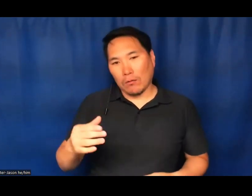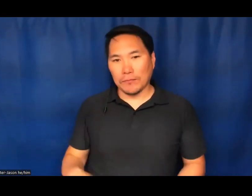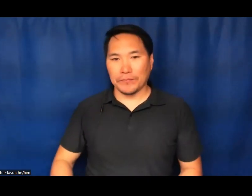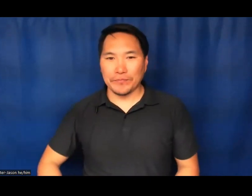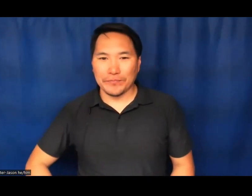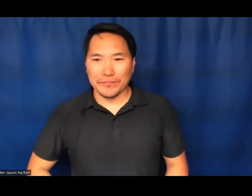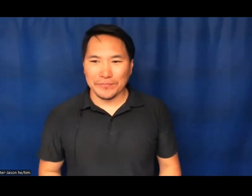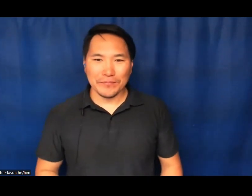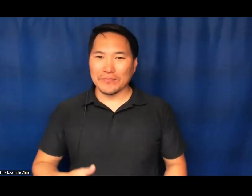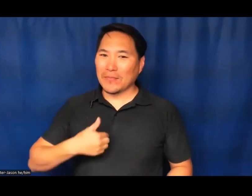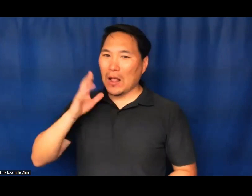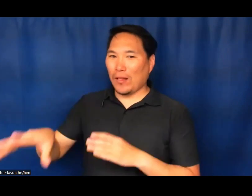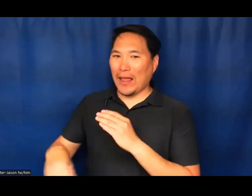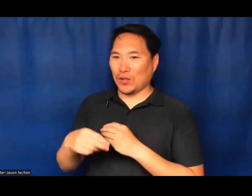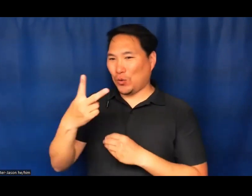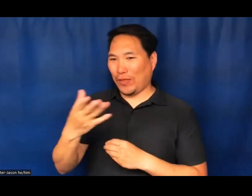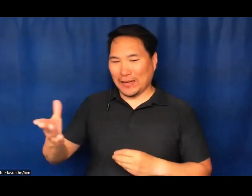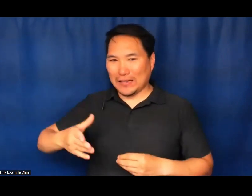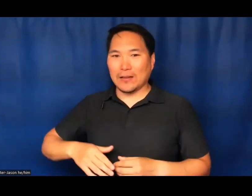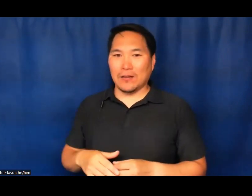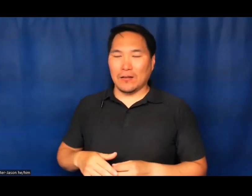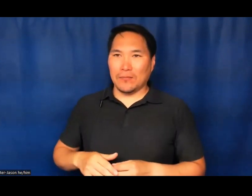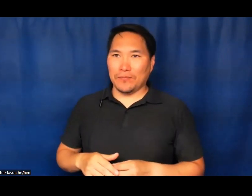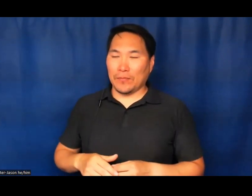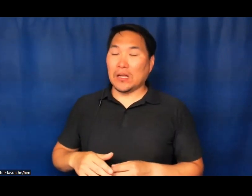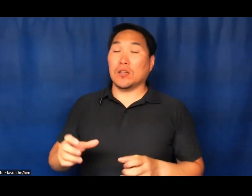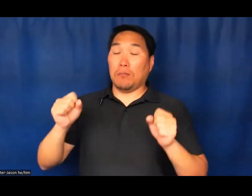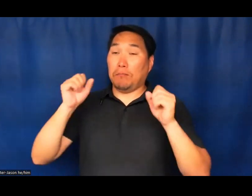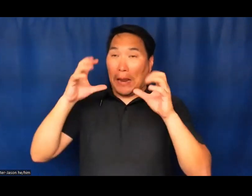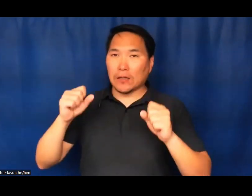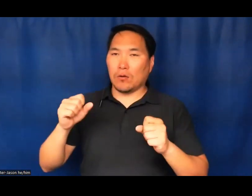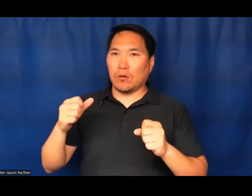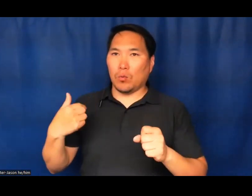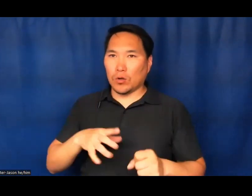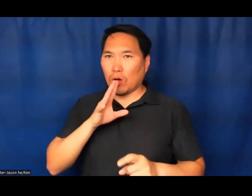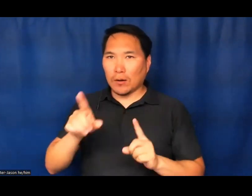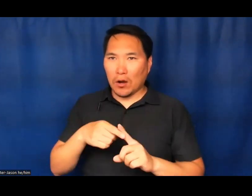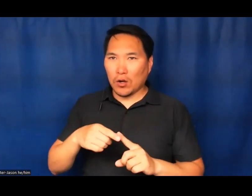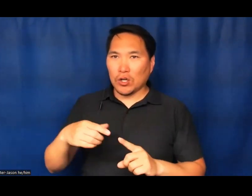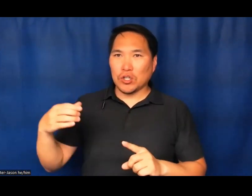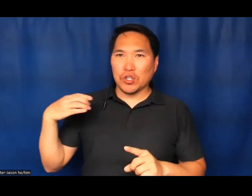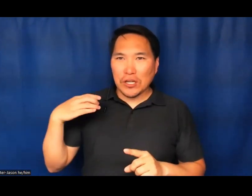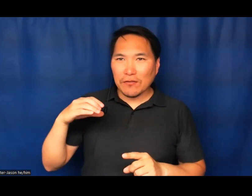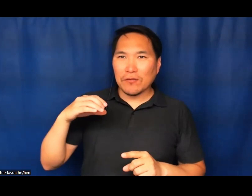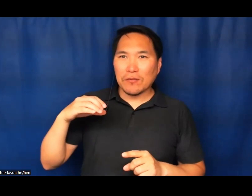guess I'll add two things. First one is how startling it is we're talking about Chief Justice Roberts has the kind of